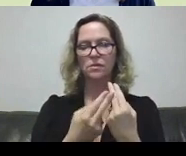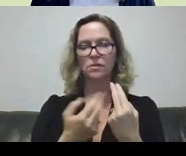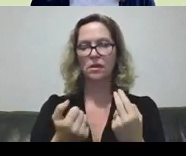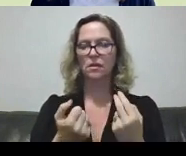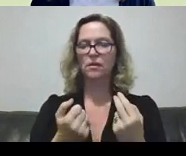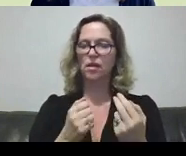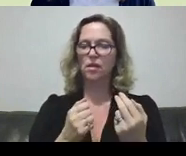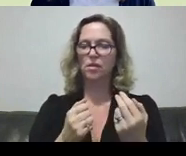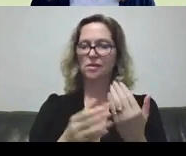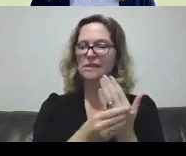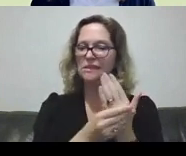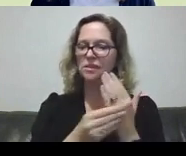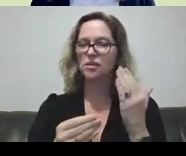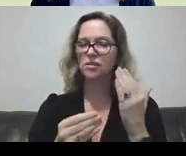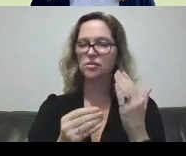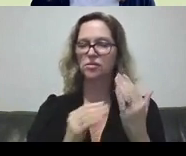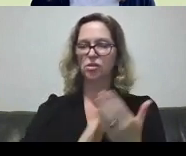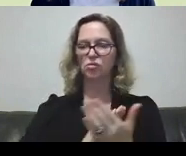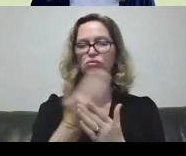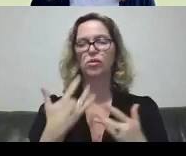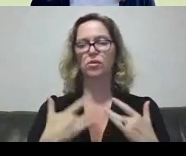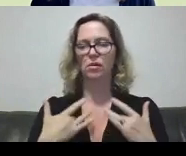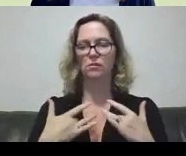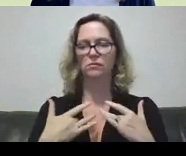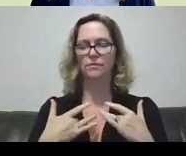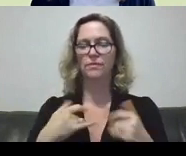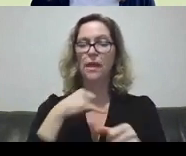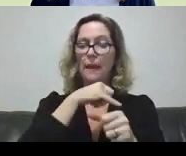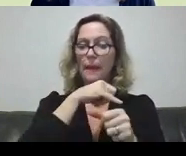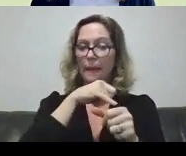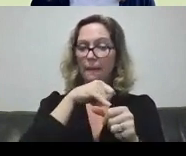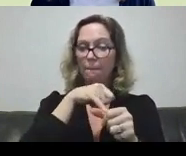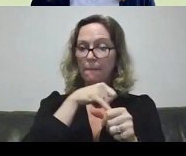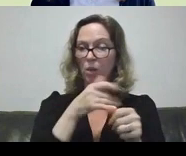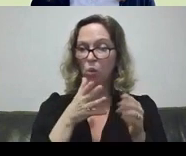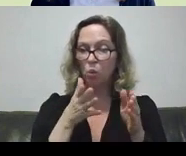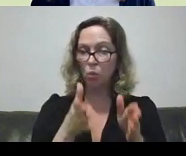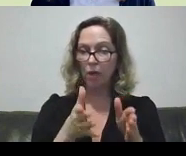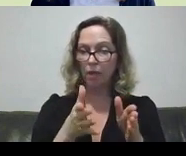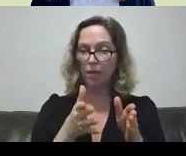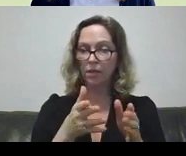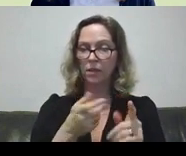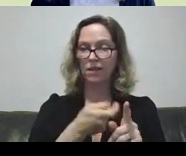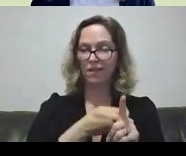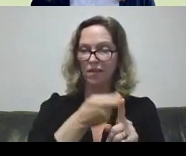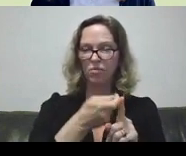daily life a medical model filled with therapy is not a life and a